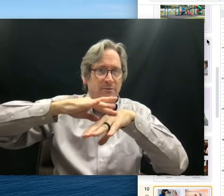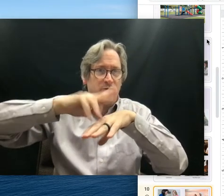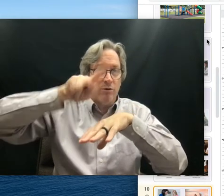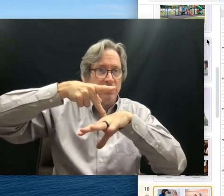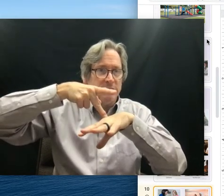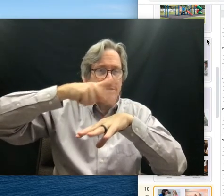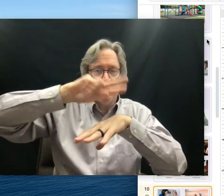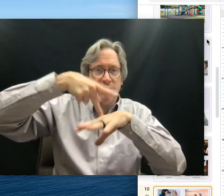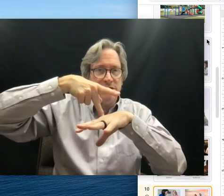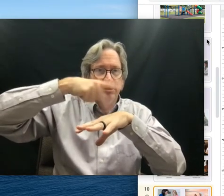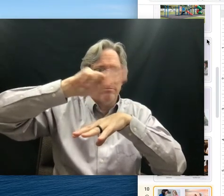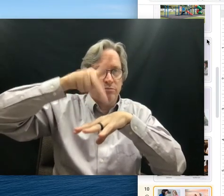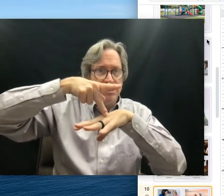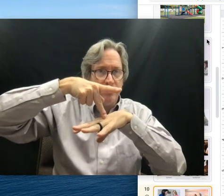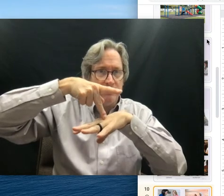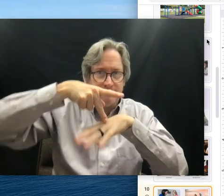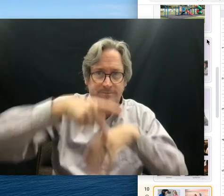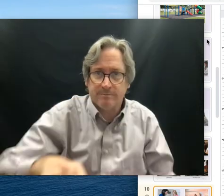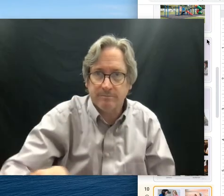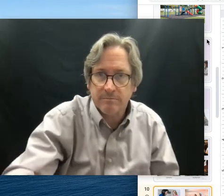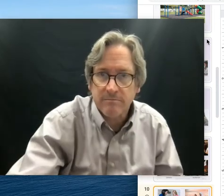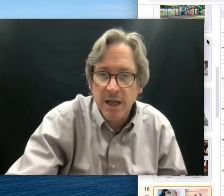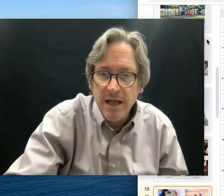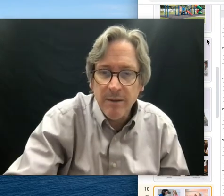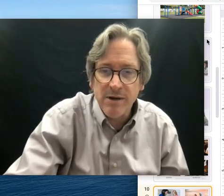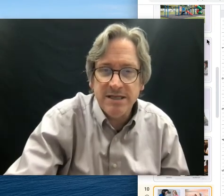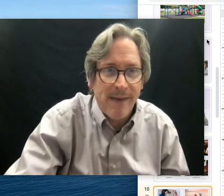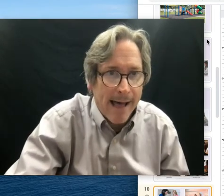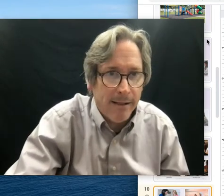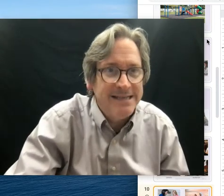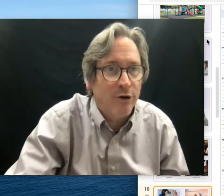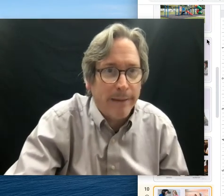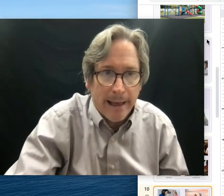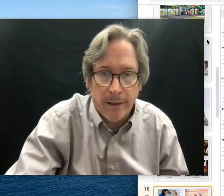a ruler or something the principle principle the principal is your pal